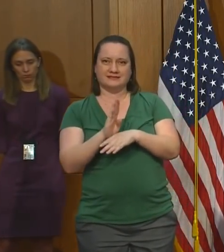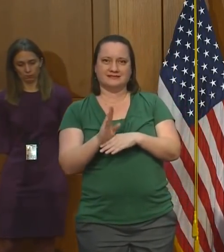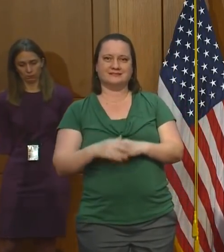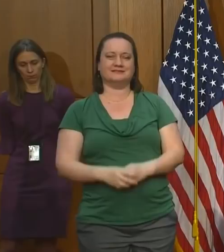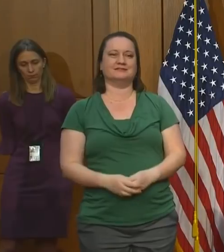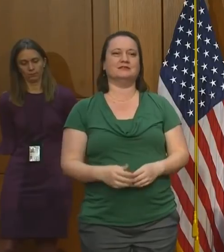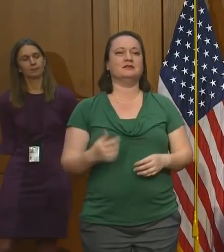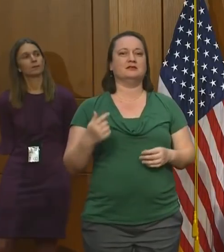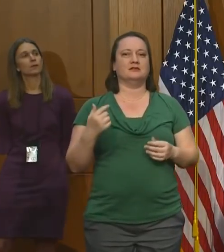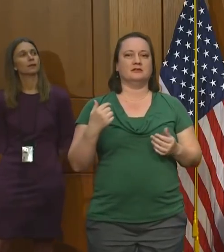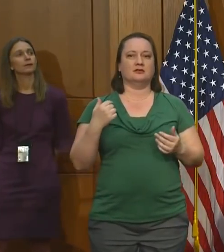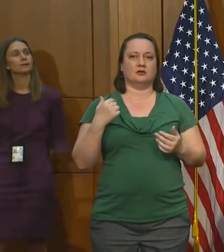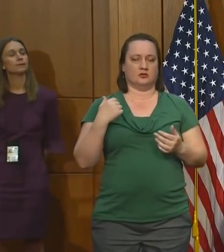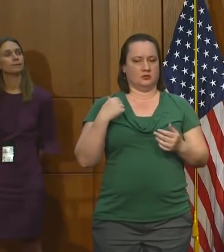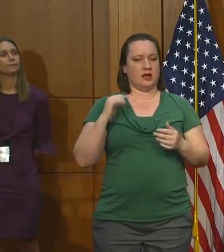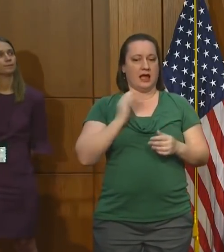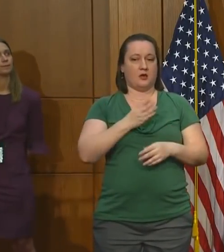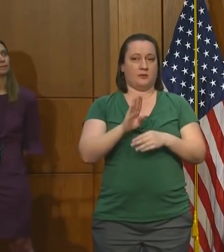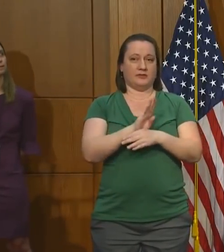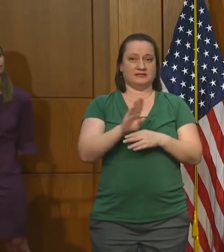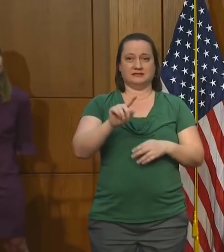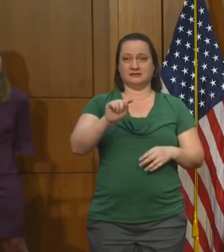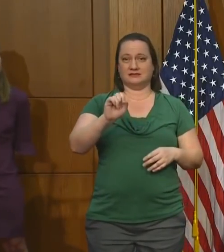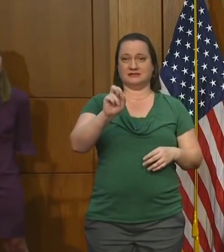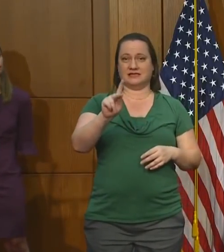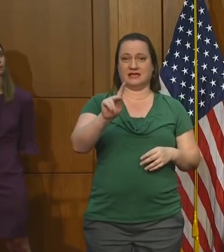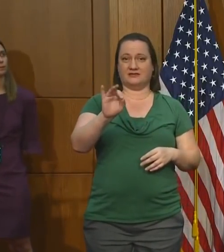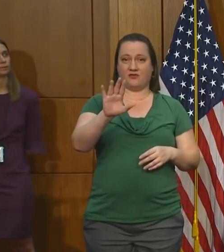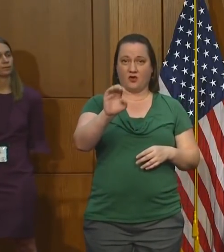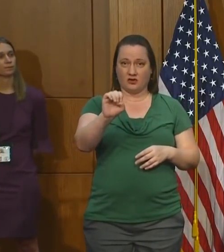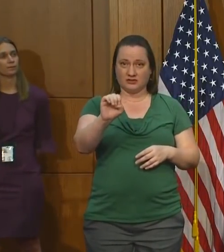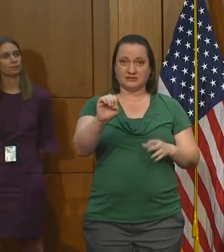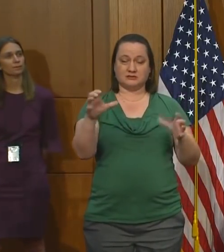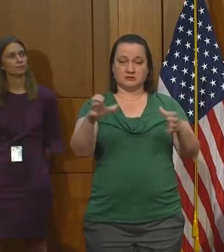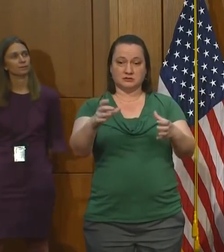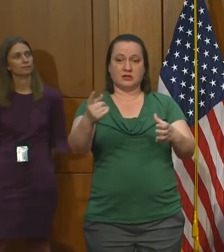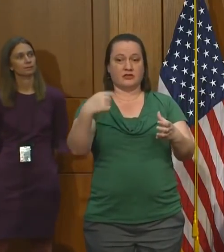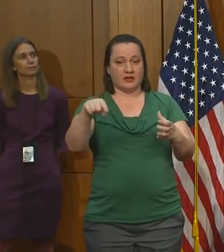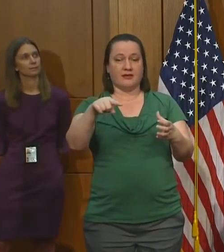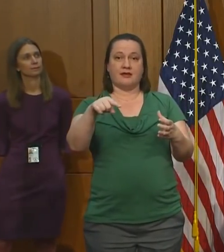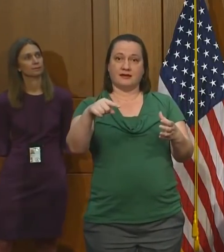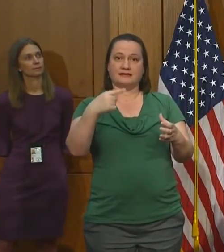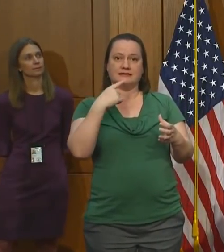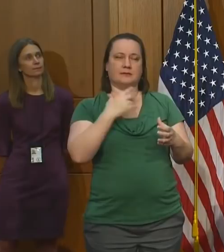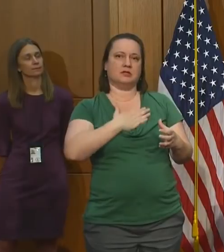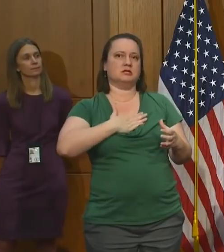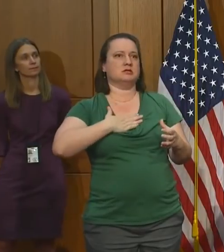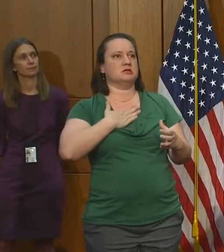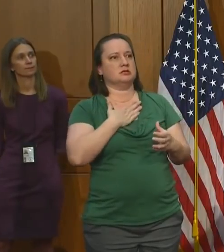RESTRICTIONS AND ESPECIALLY FOR BUSINESS. I MEANT WHEN WE- HAD THIS BIT BUT WE HAVE THIS BUSINESS TASK FORCE AND WHAT